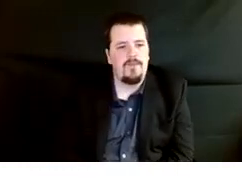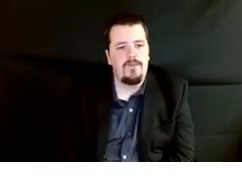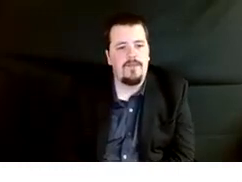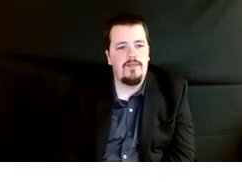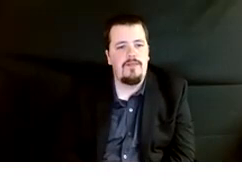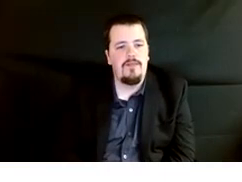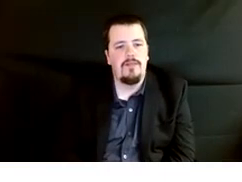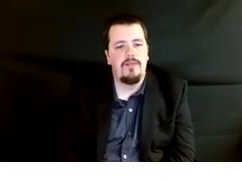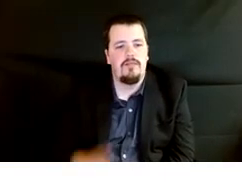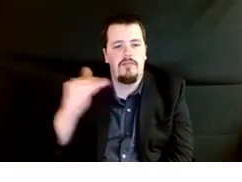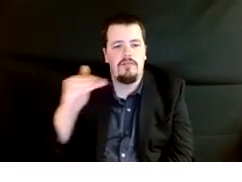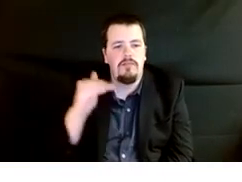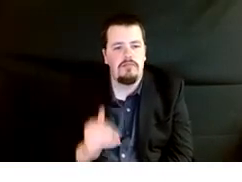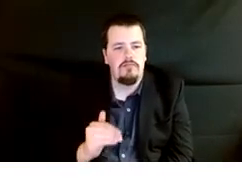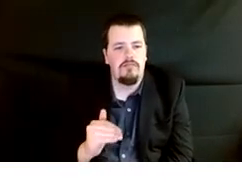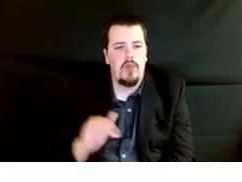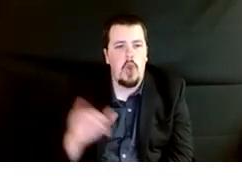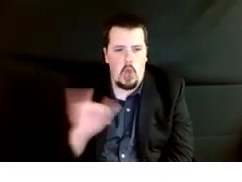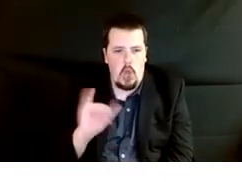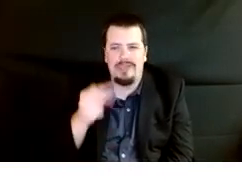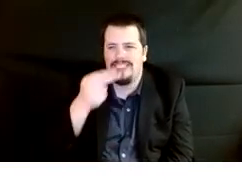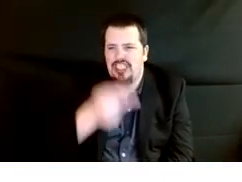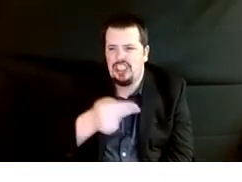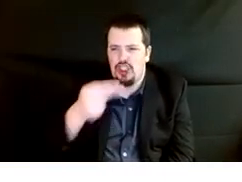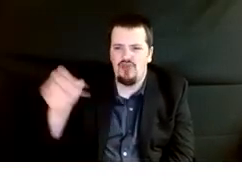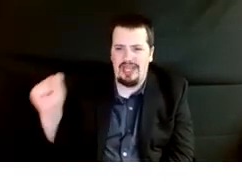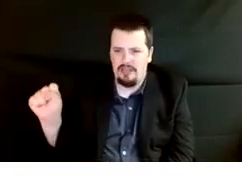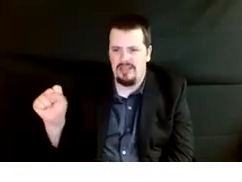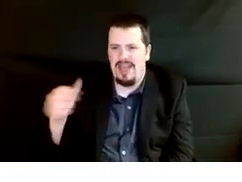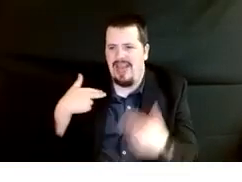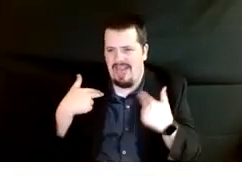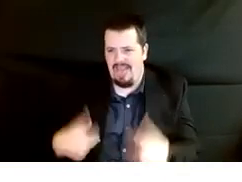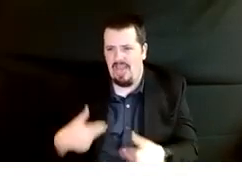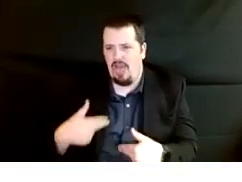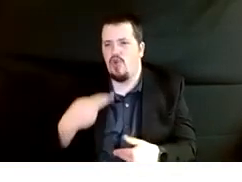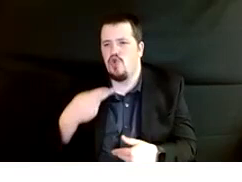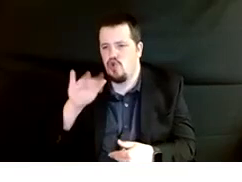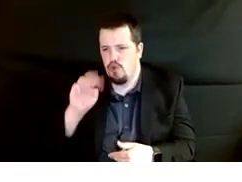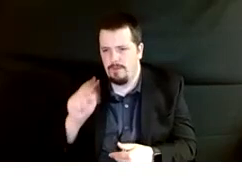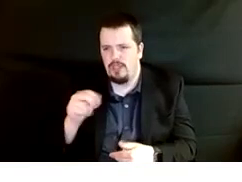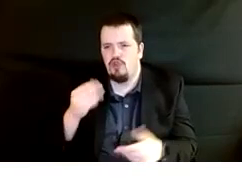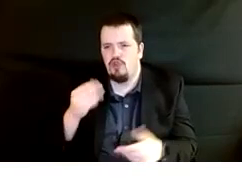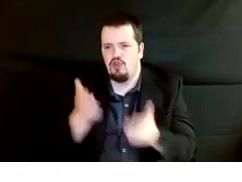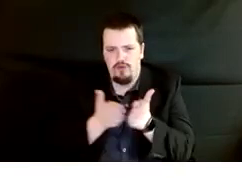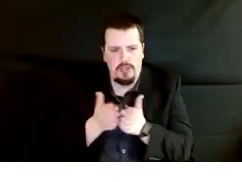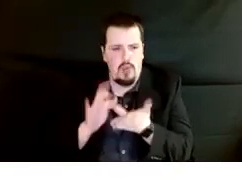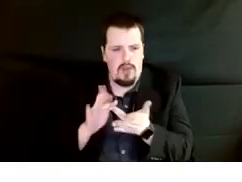the next one is also on the Health and Human Services website ..it is called the